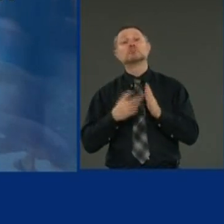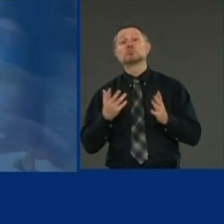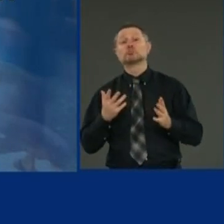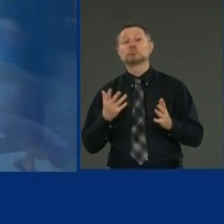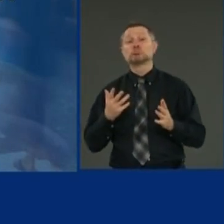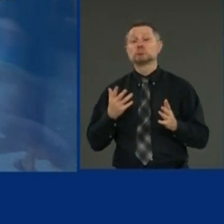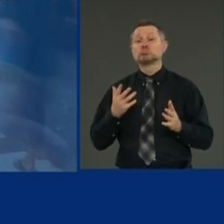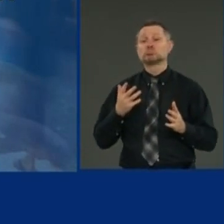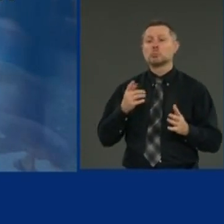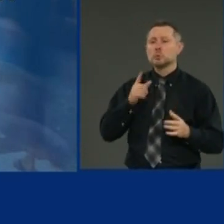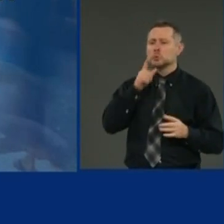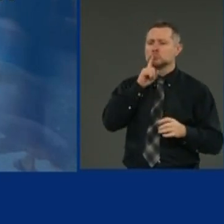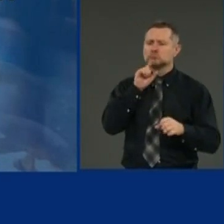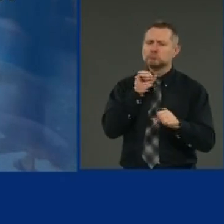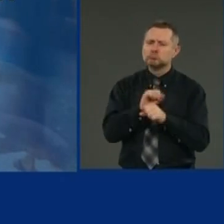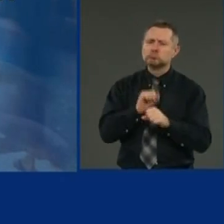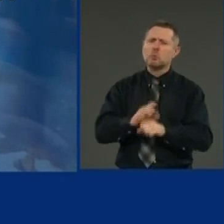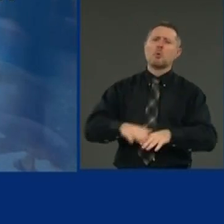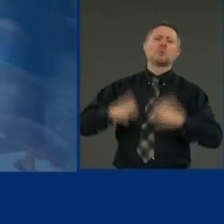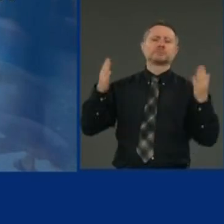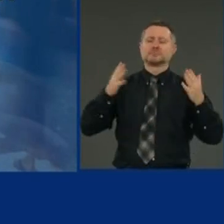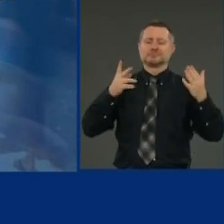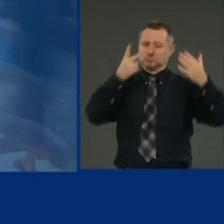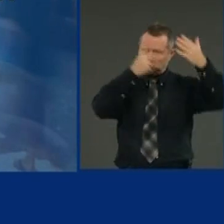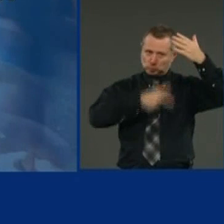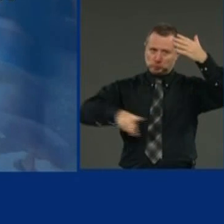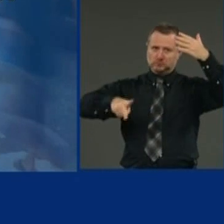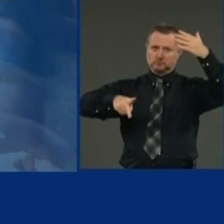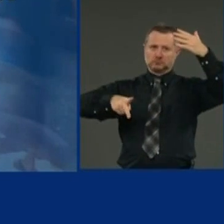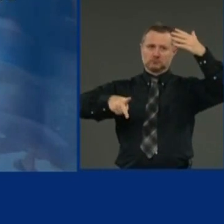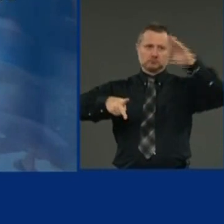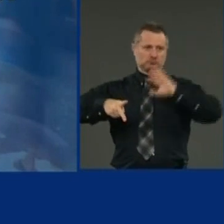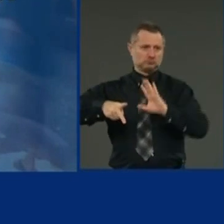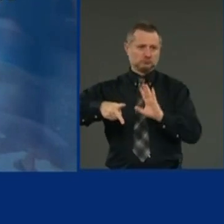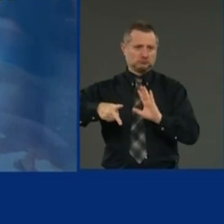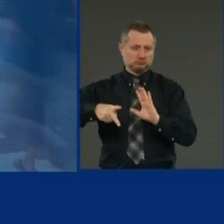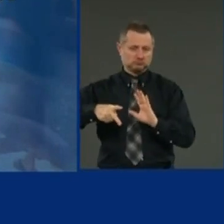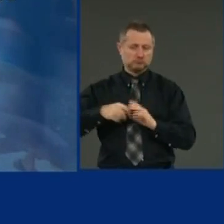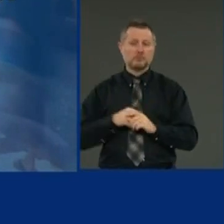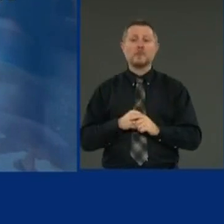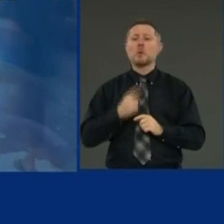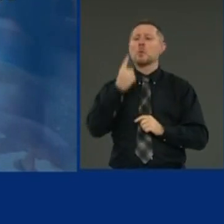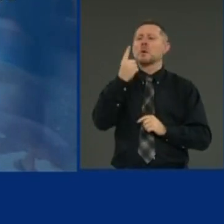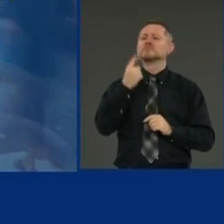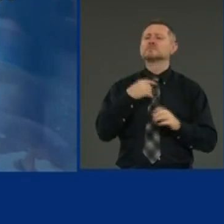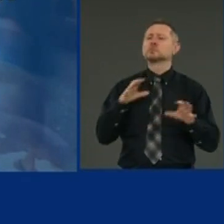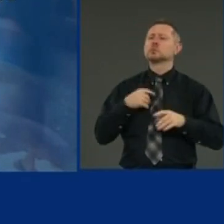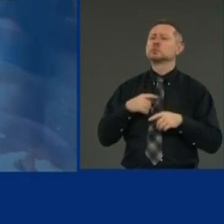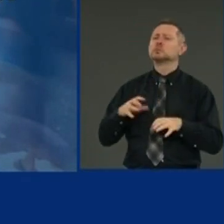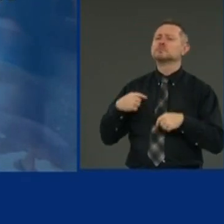THIS CAN BE DONE BY NEXT WEEK, AND WE WOULD BE ON TRACK TO OPEN THE WEEK AFTERWARDS.